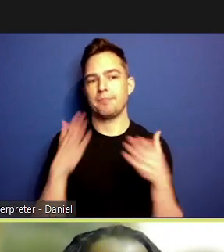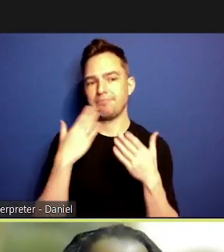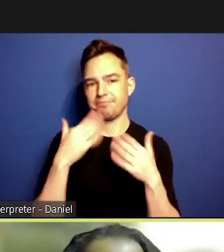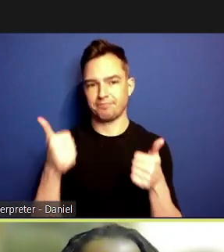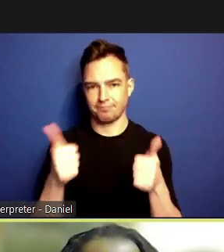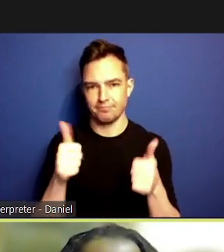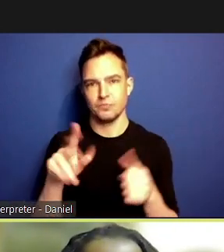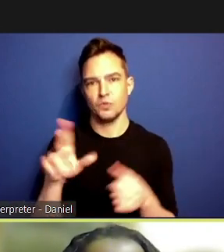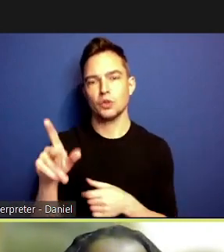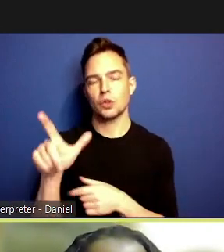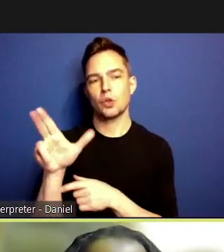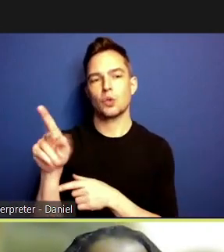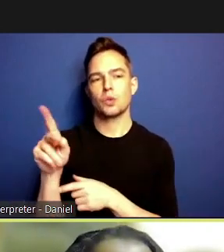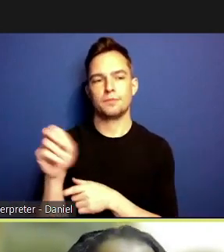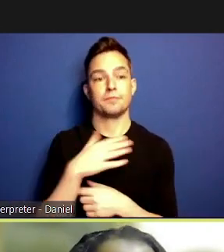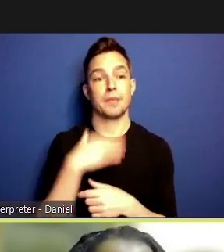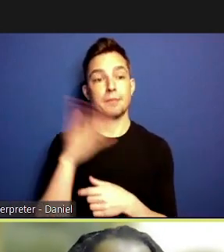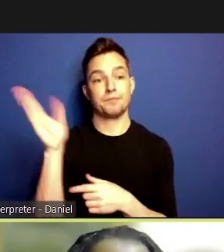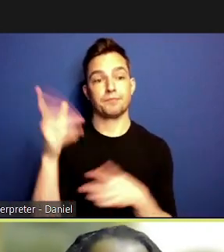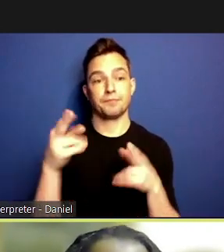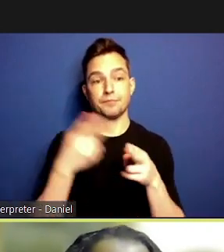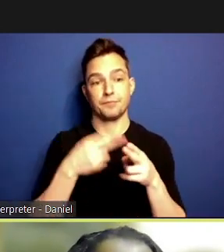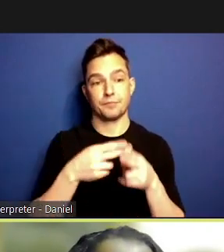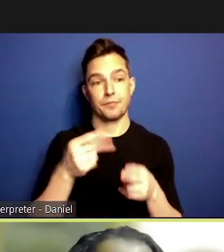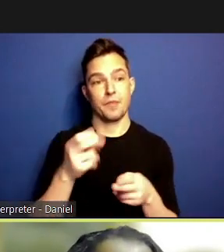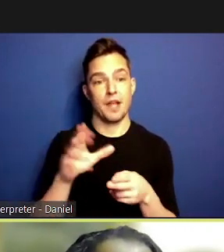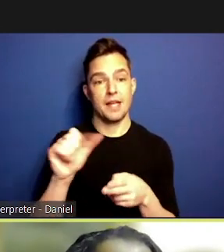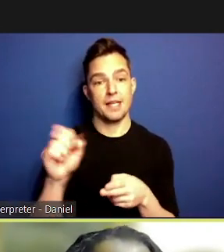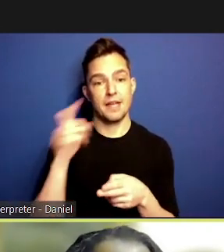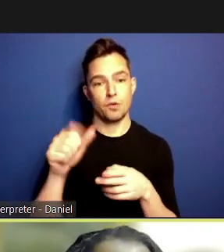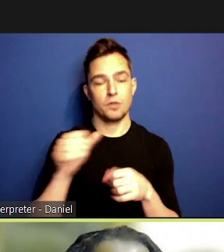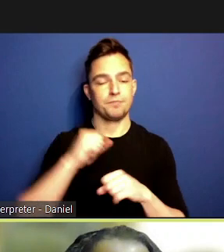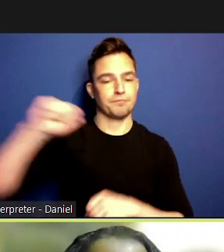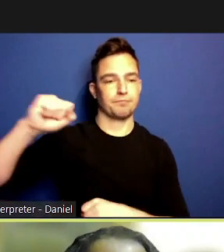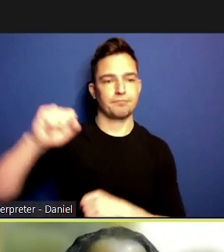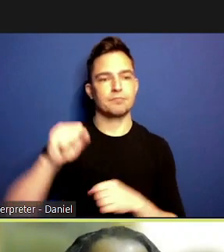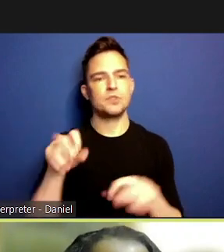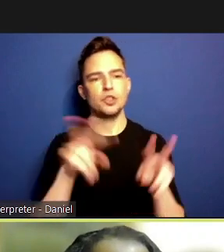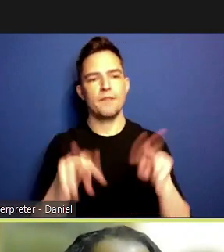My presentation today is titled The Case for Resisting Surveillance in Education, Learning